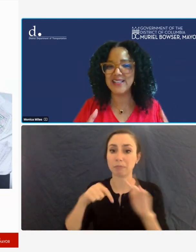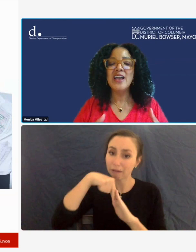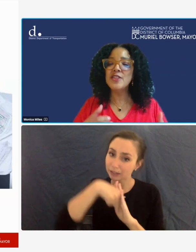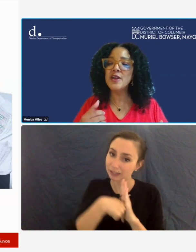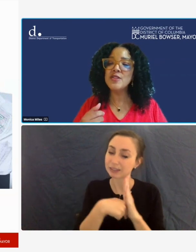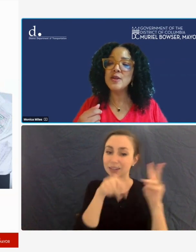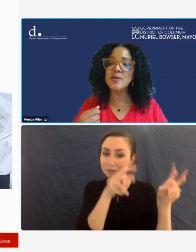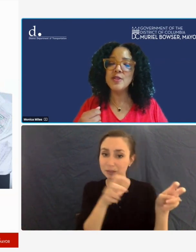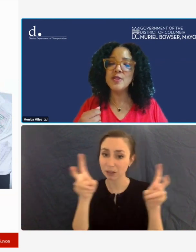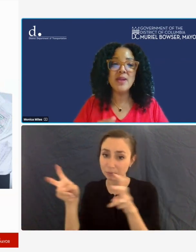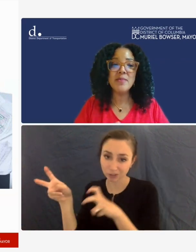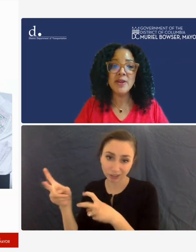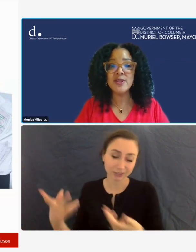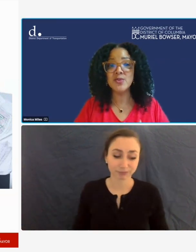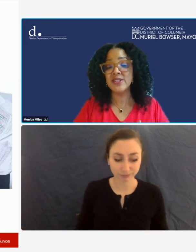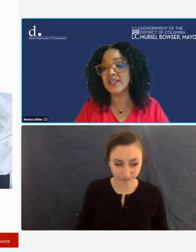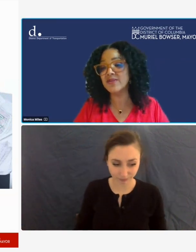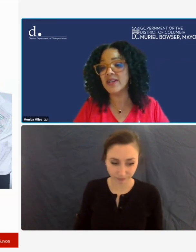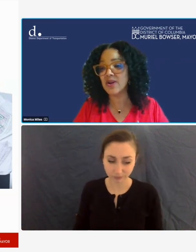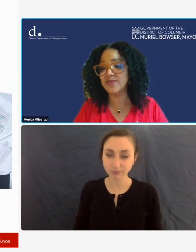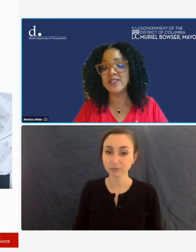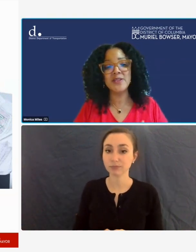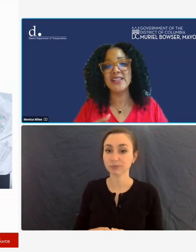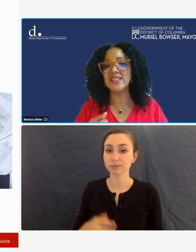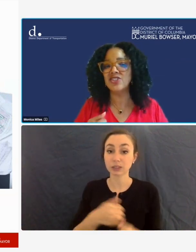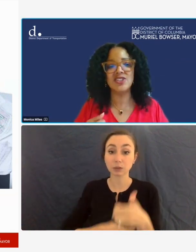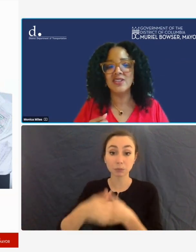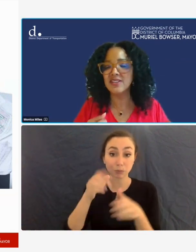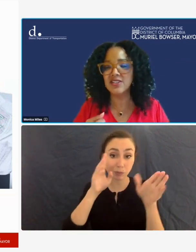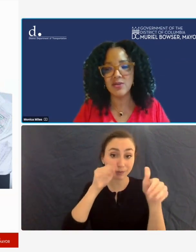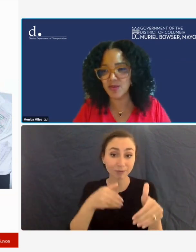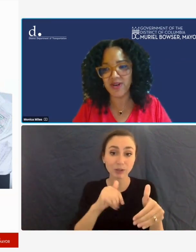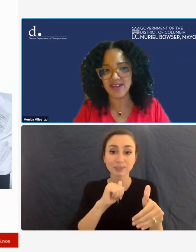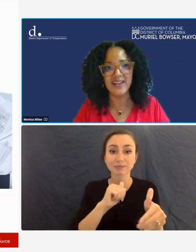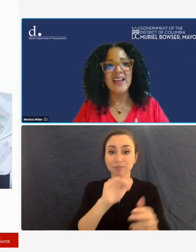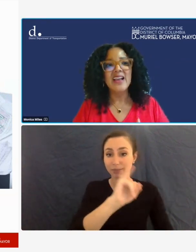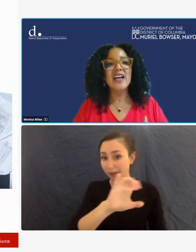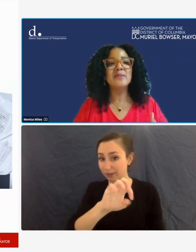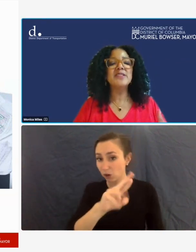the the the primary focus was on indirect cost rates because that's just so important um so